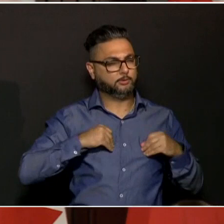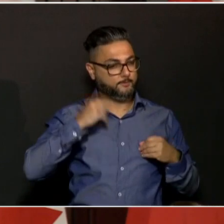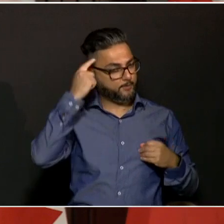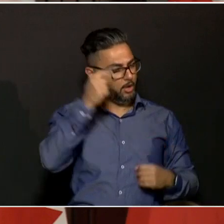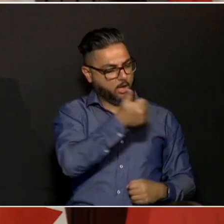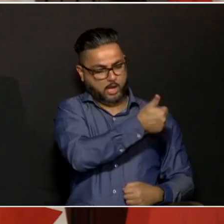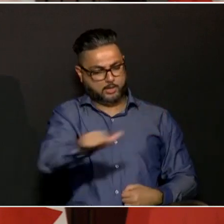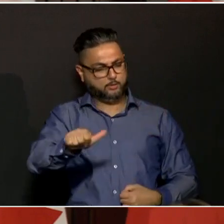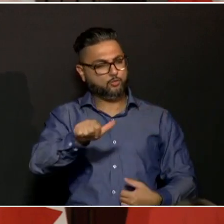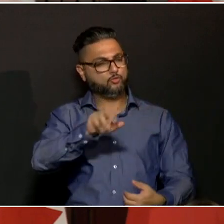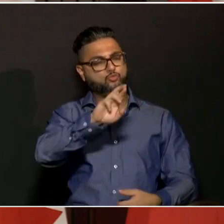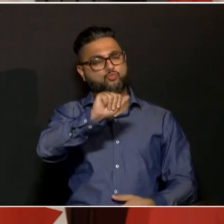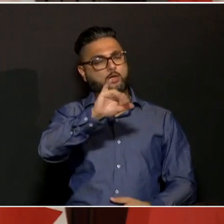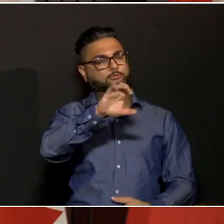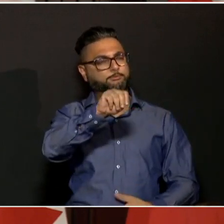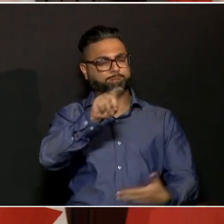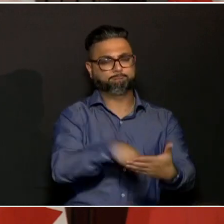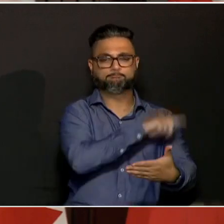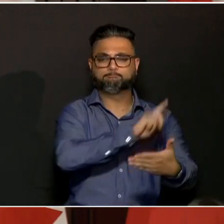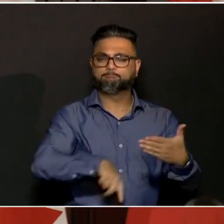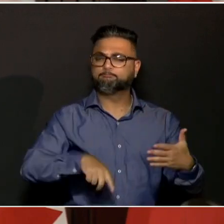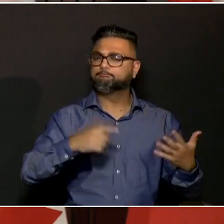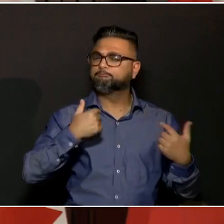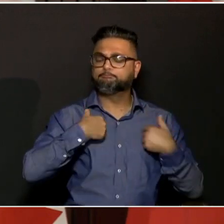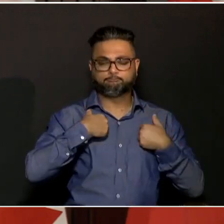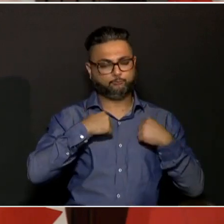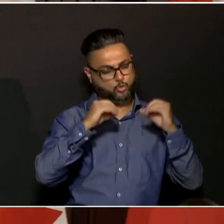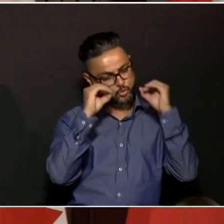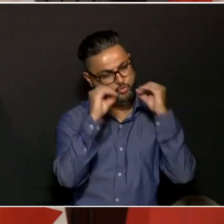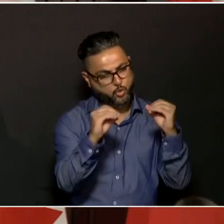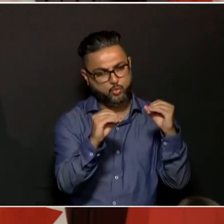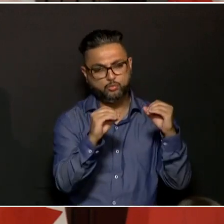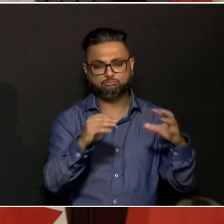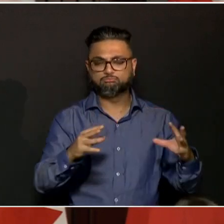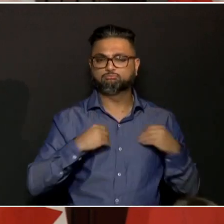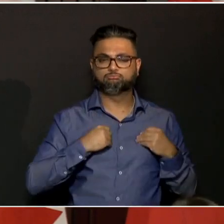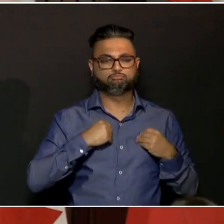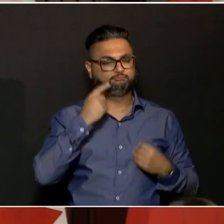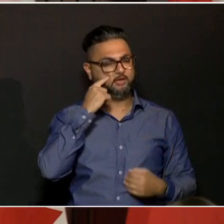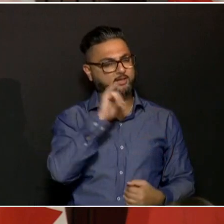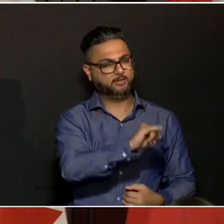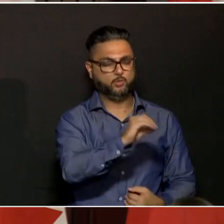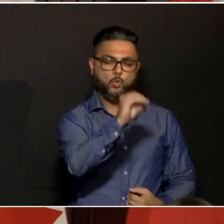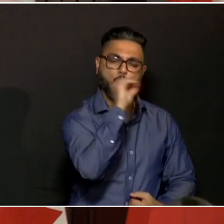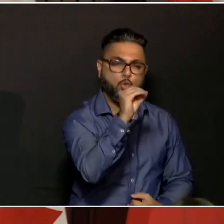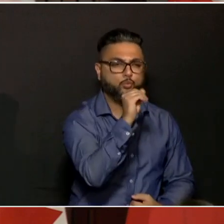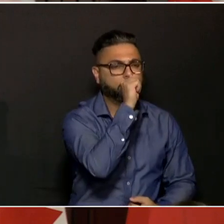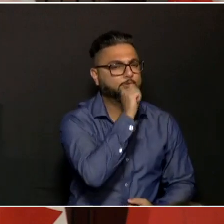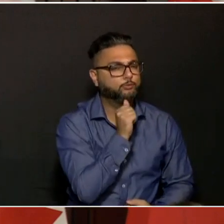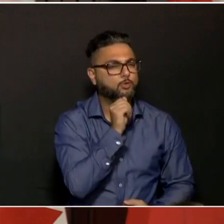There is no room, no tolerance I have in Toronto for any racism! In Ontario for any racism